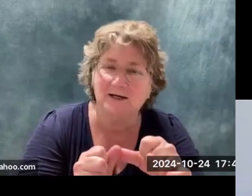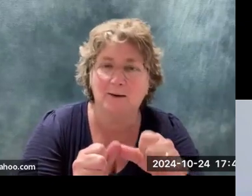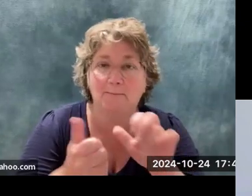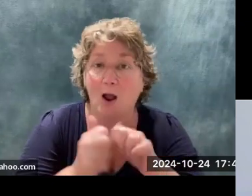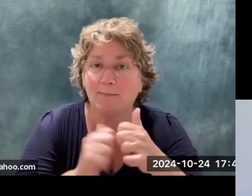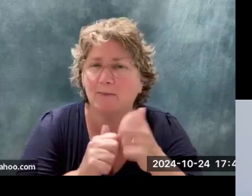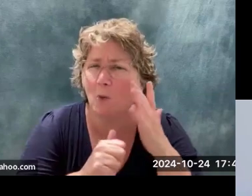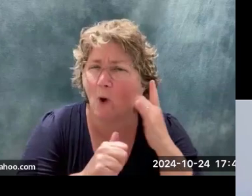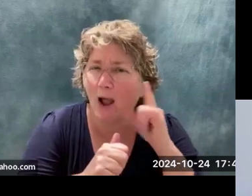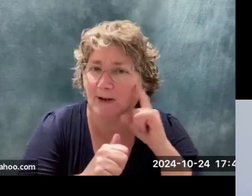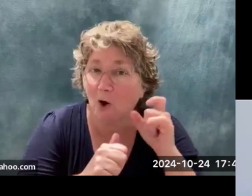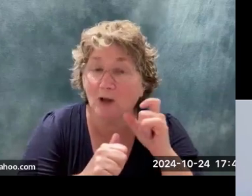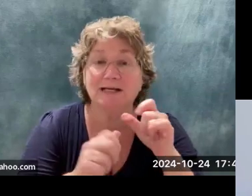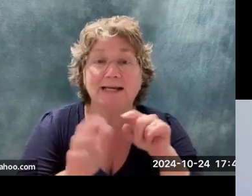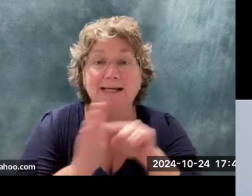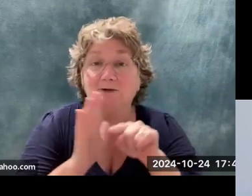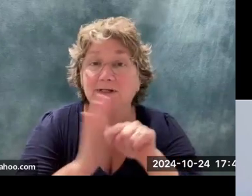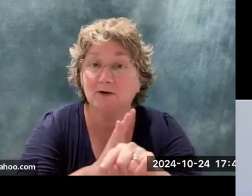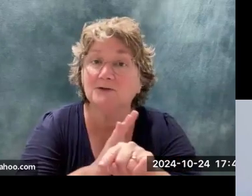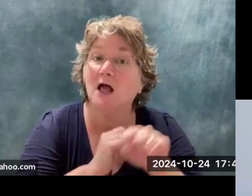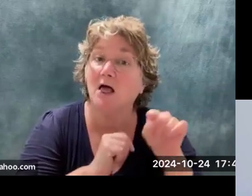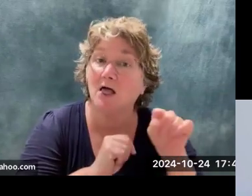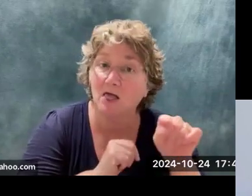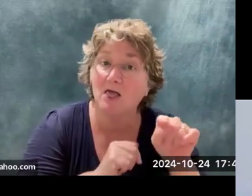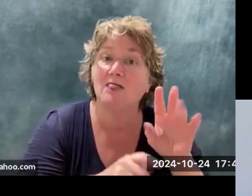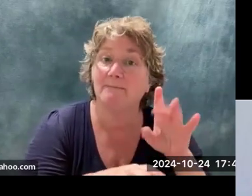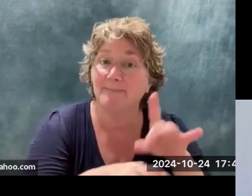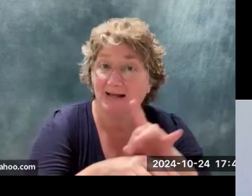In rare cases, children with repeat strep may have